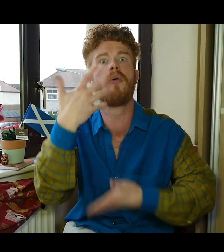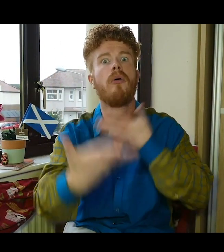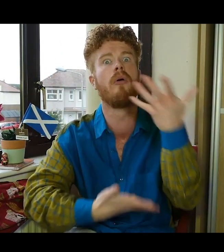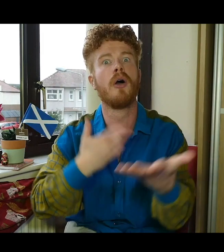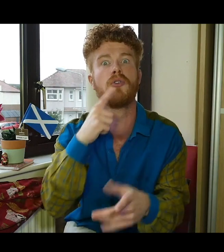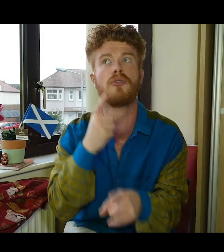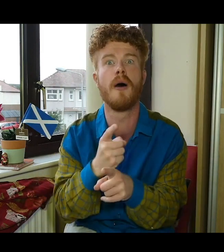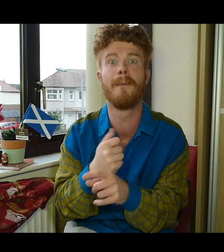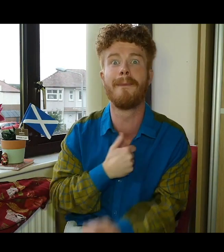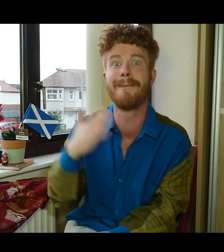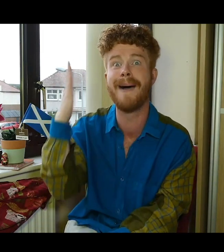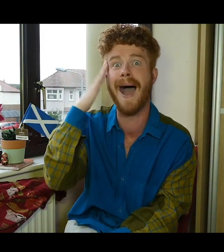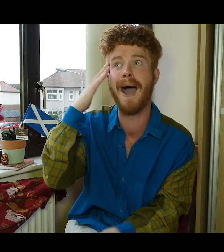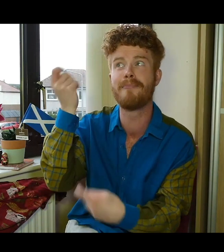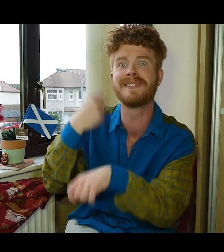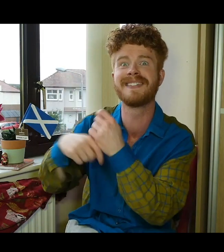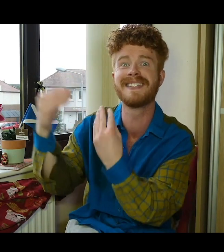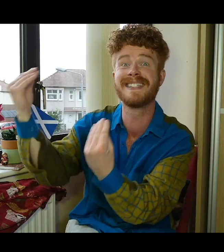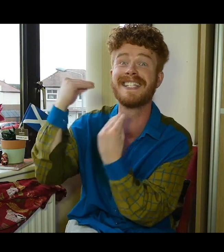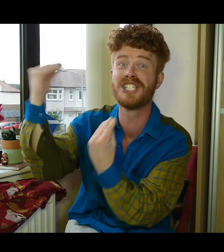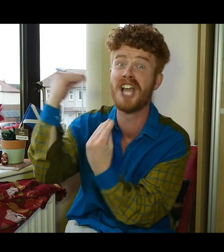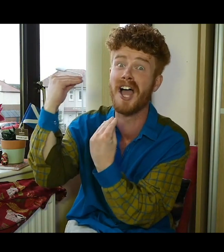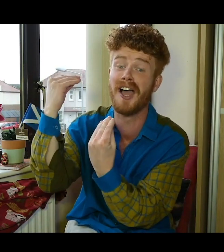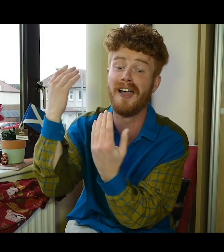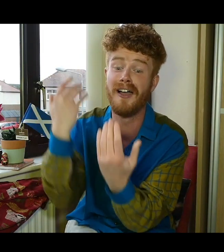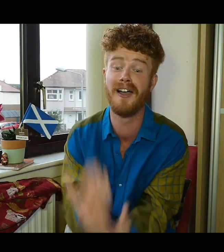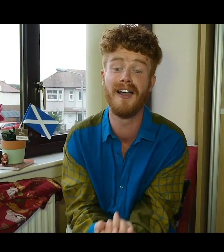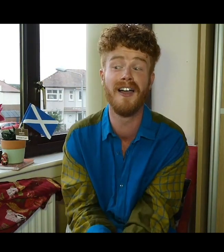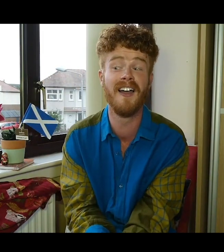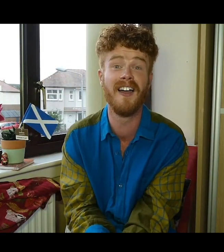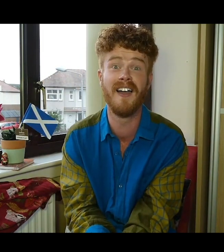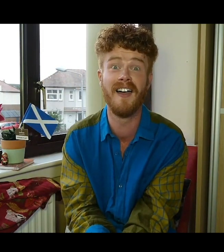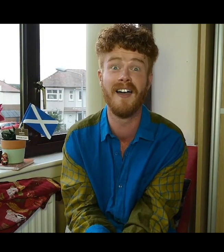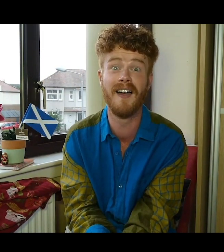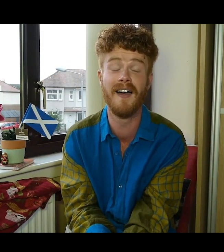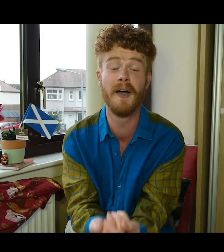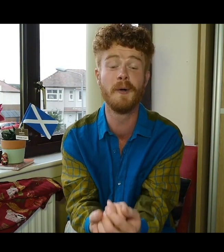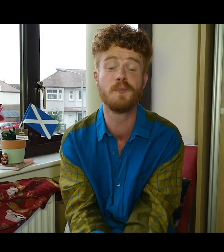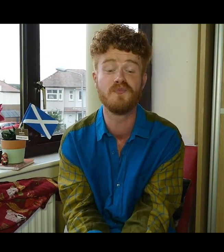And don't get me started on having my mum as a teacher! Argh!